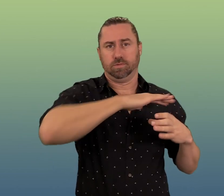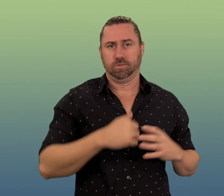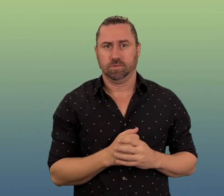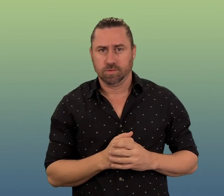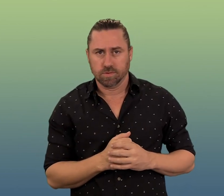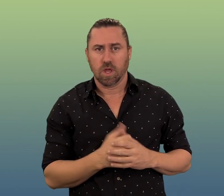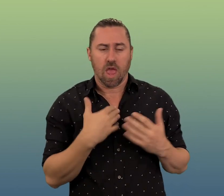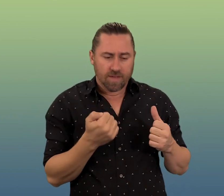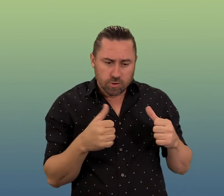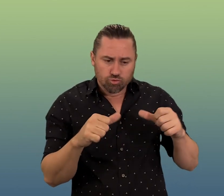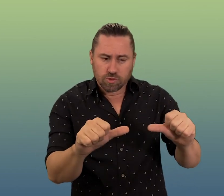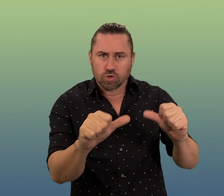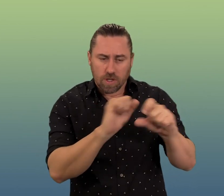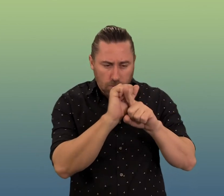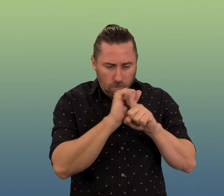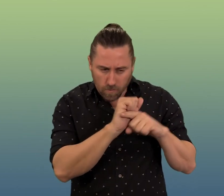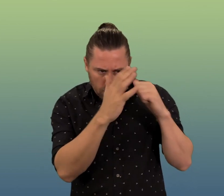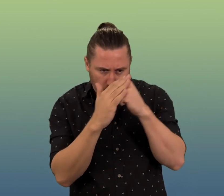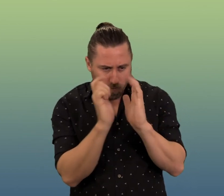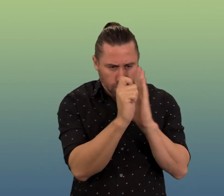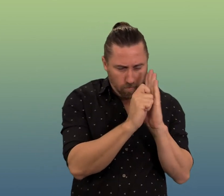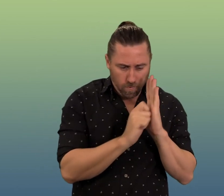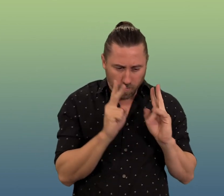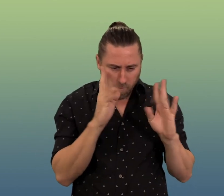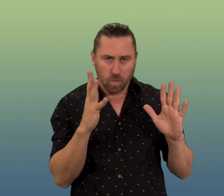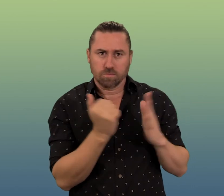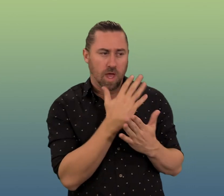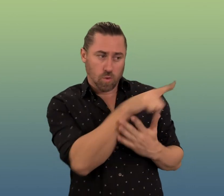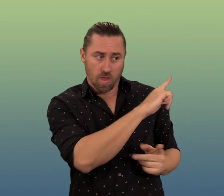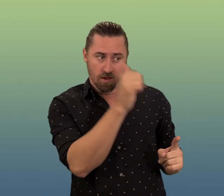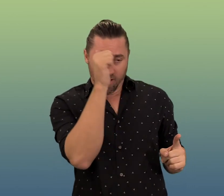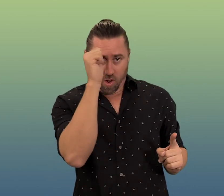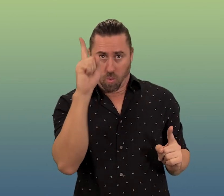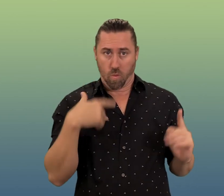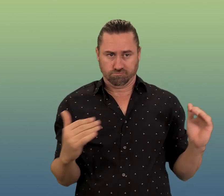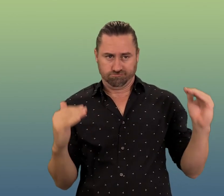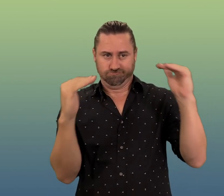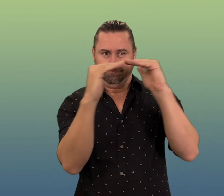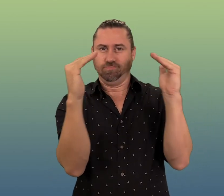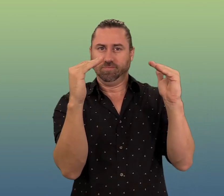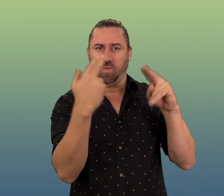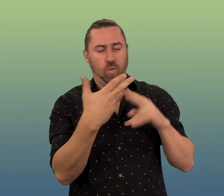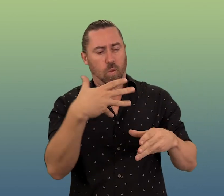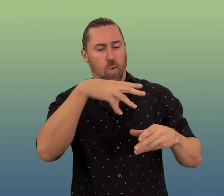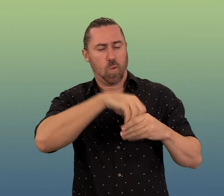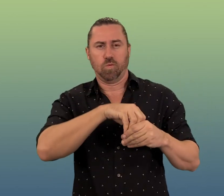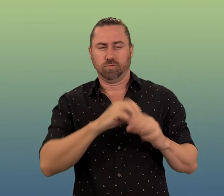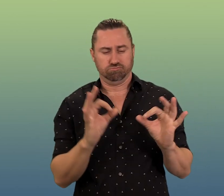Continue refinement of our strategy for our people to understand expectations with regards to inclusion.